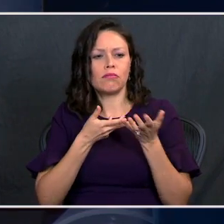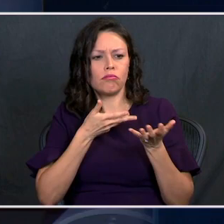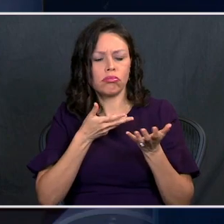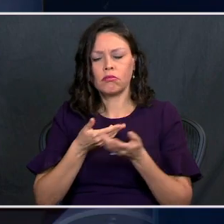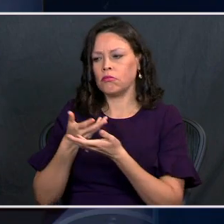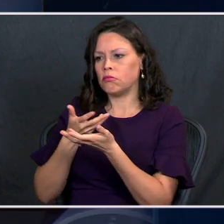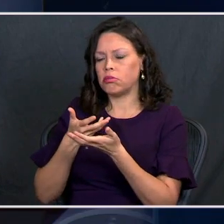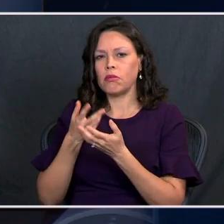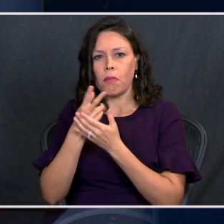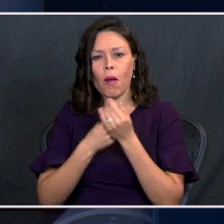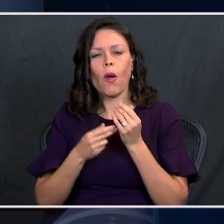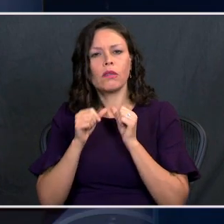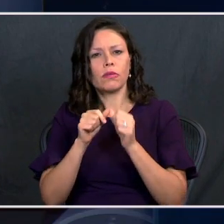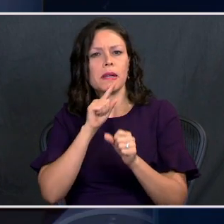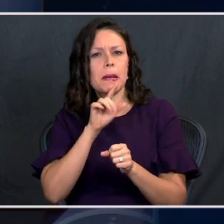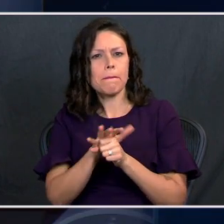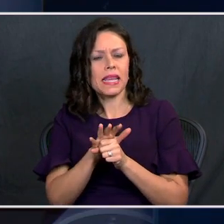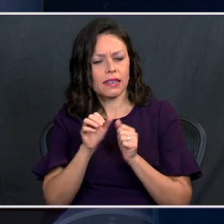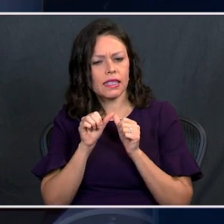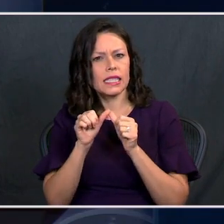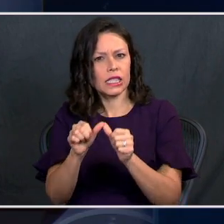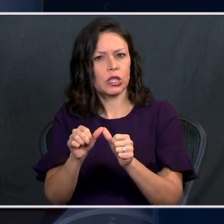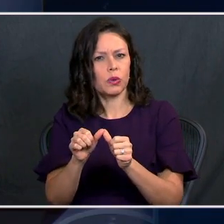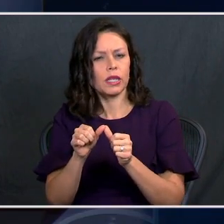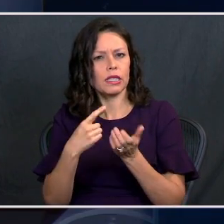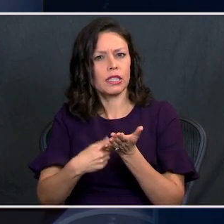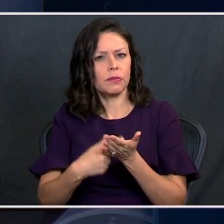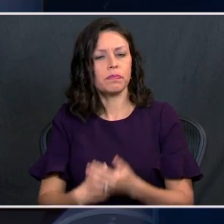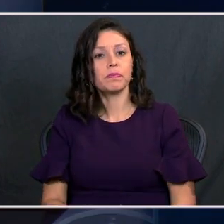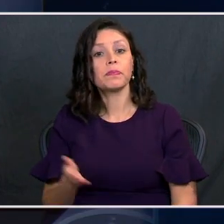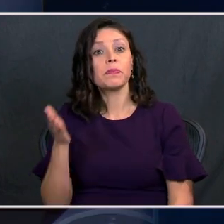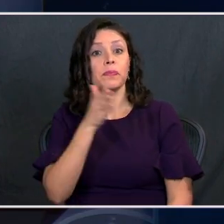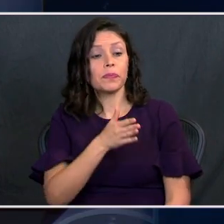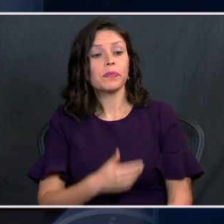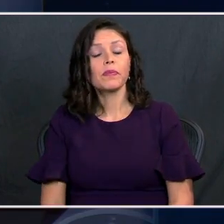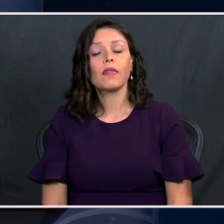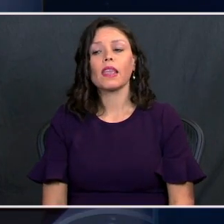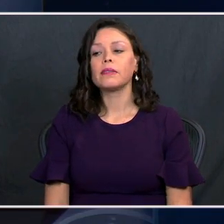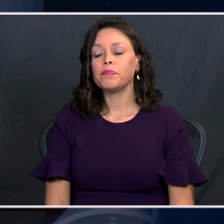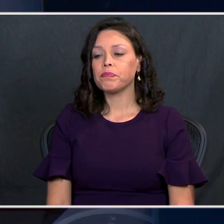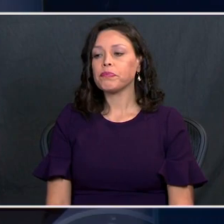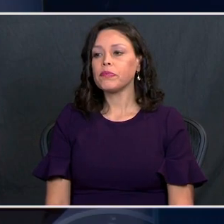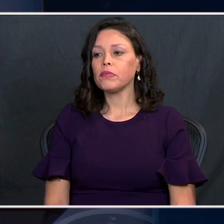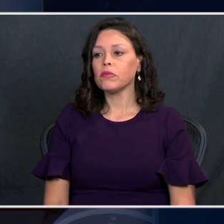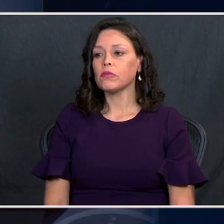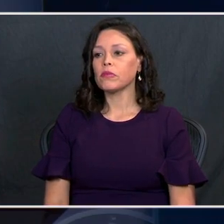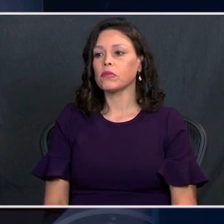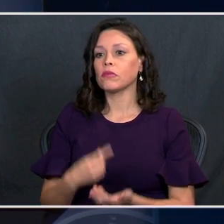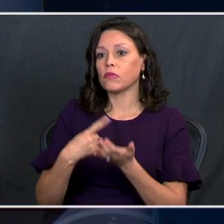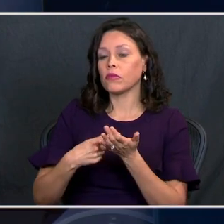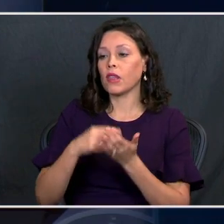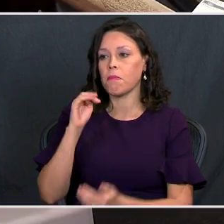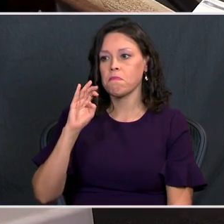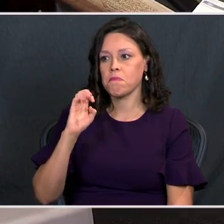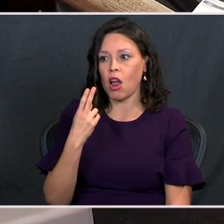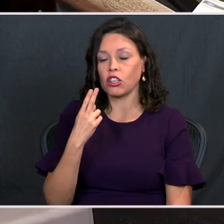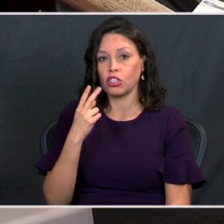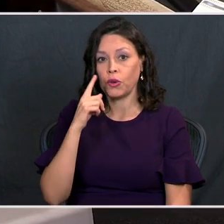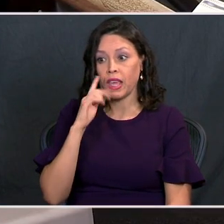and he remains committed to that moving forward. Go ahead, Kaitlan. The Press: Just real quick. You were talking about the cliff in March. Does he think it will get passed by March?